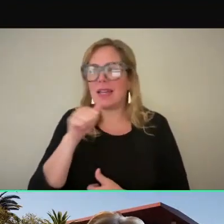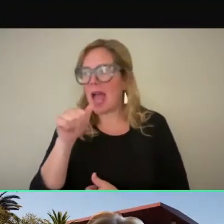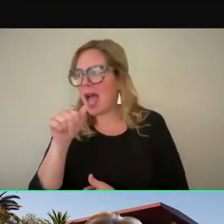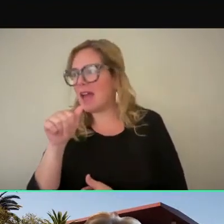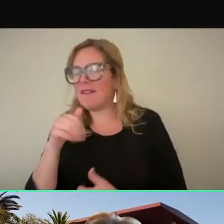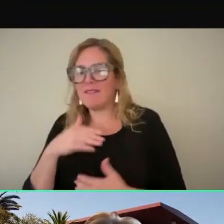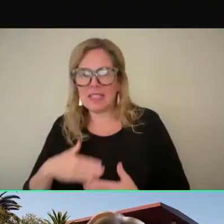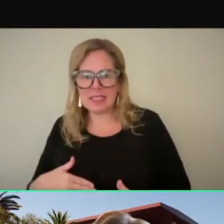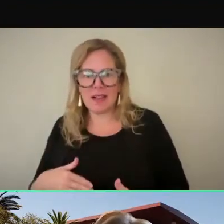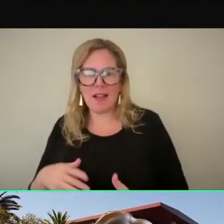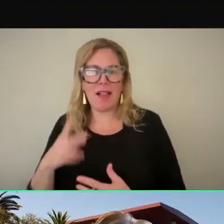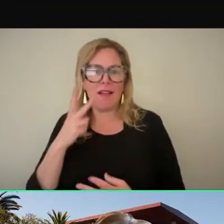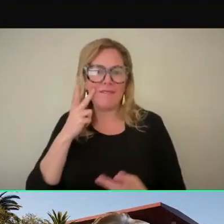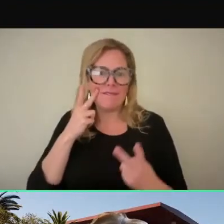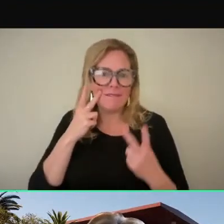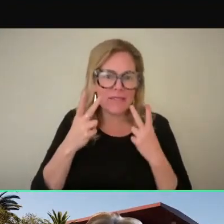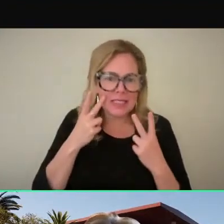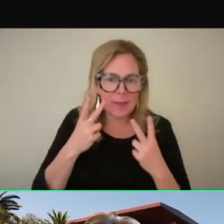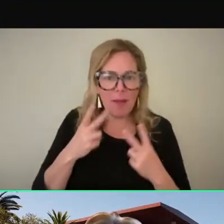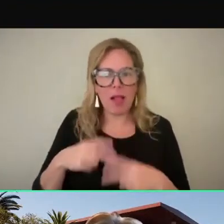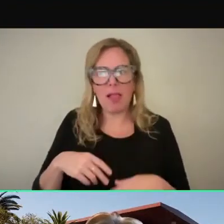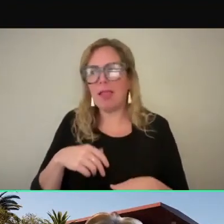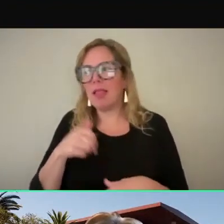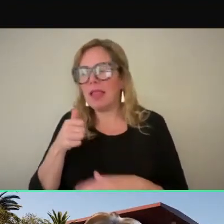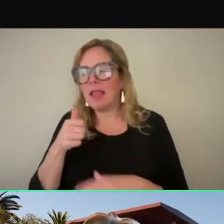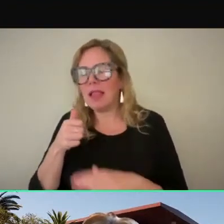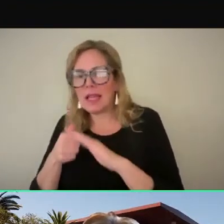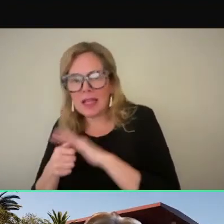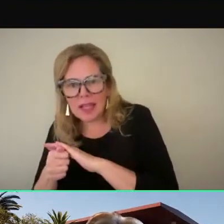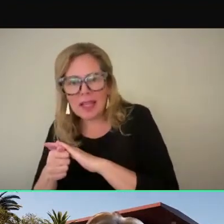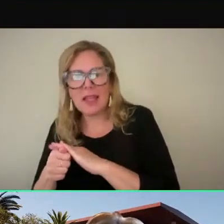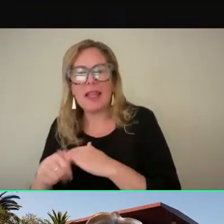and disability and other identities including under marginalized, underserved identities.